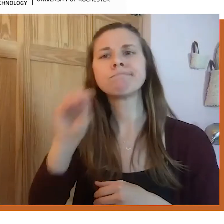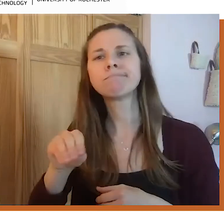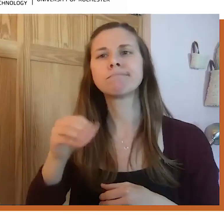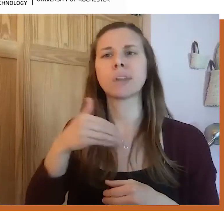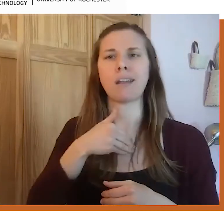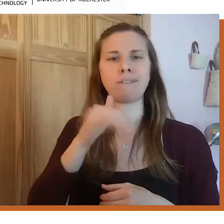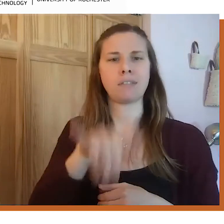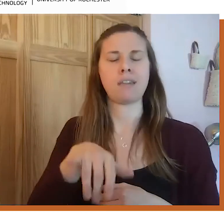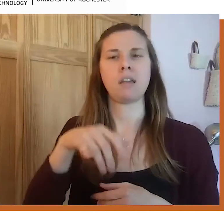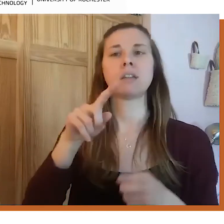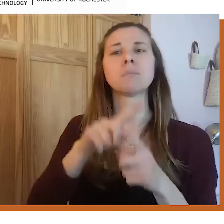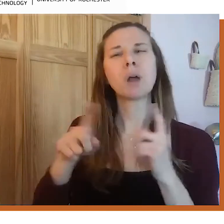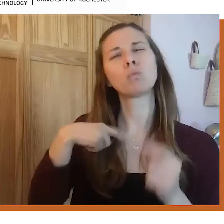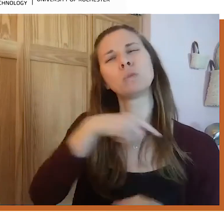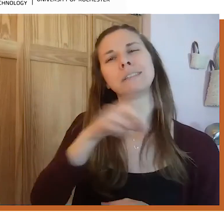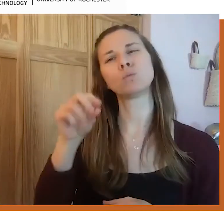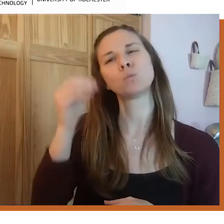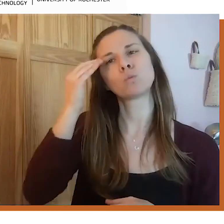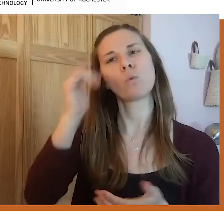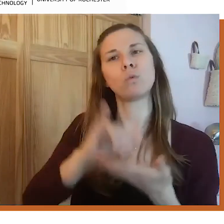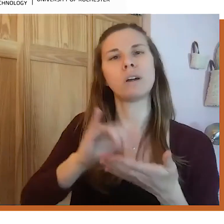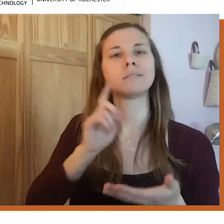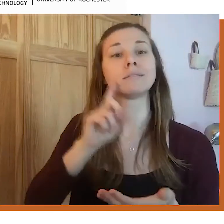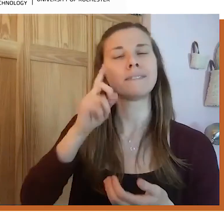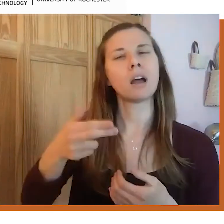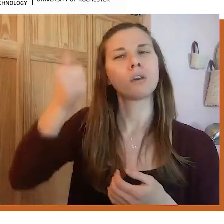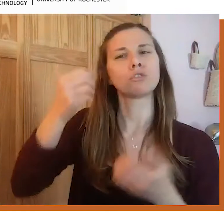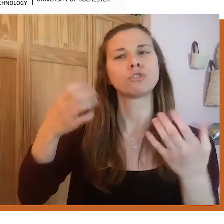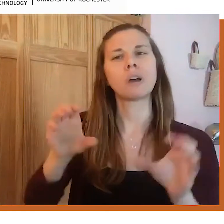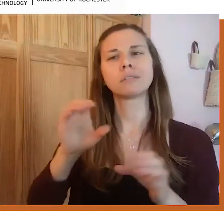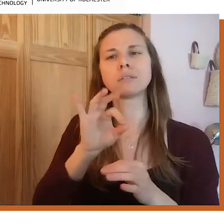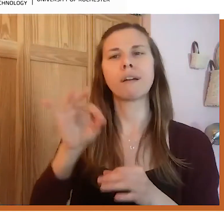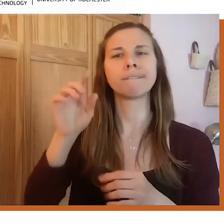We don't know the percentage of Deaf women who have postpartum depression, but we do know that Deaf people